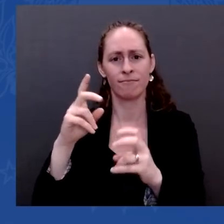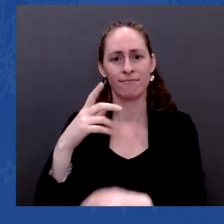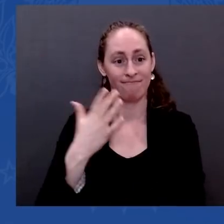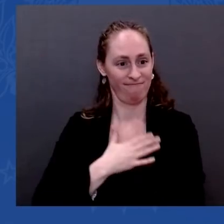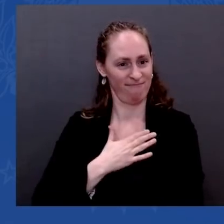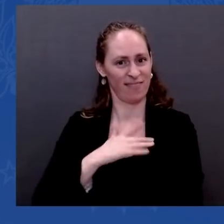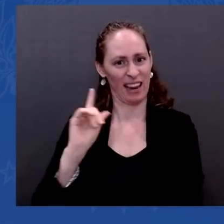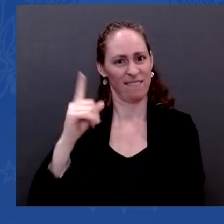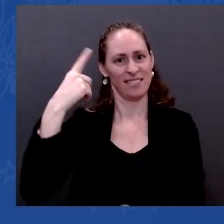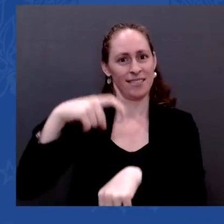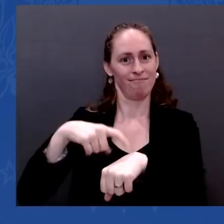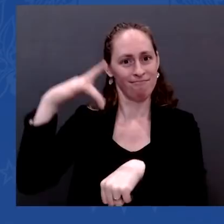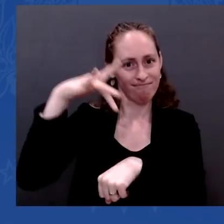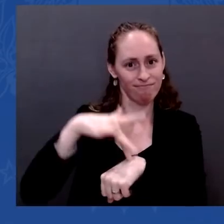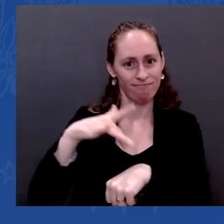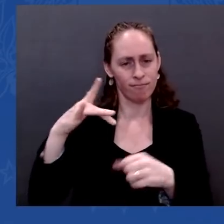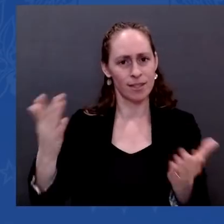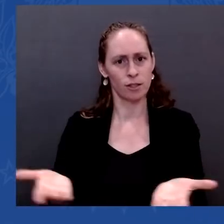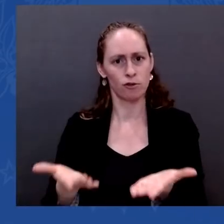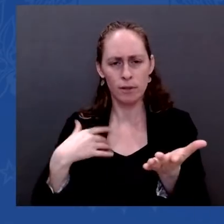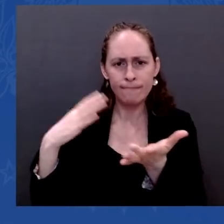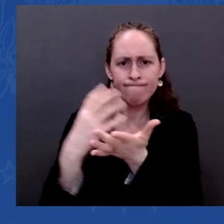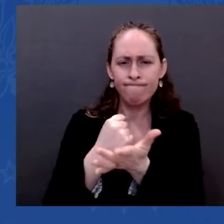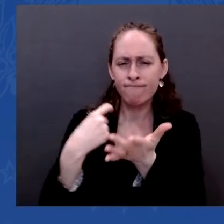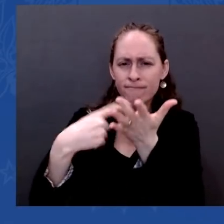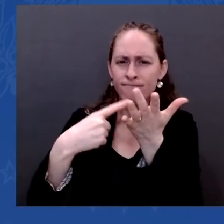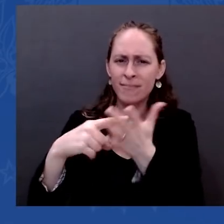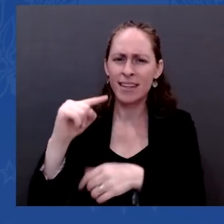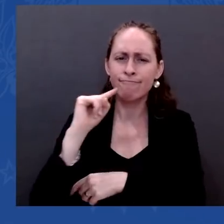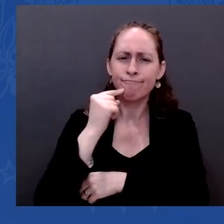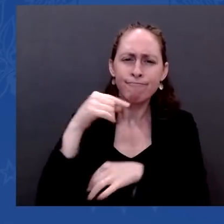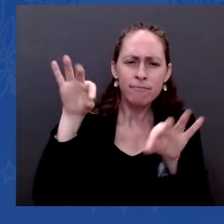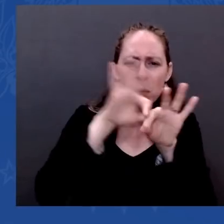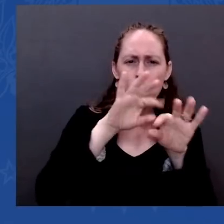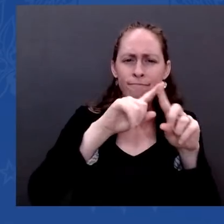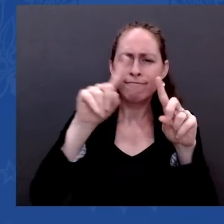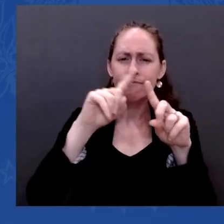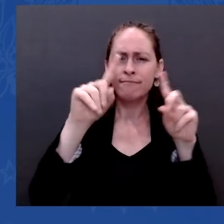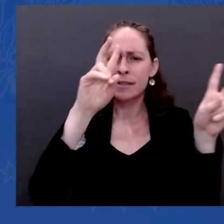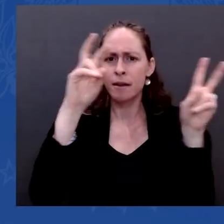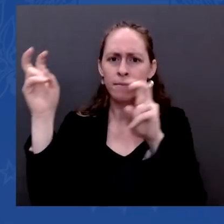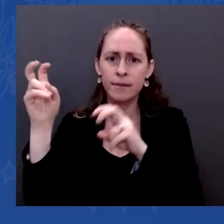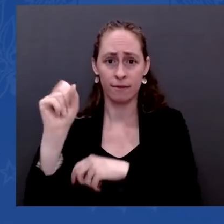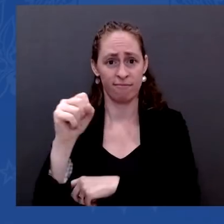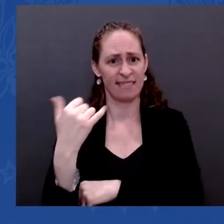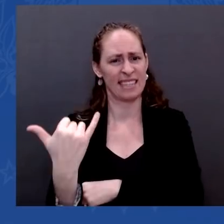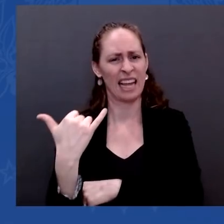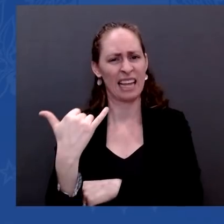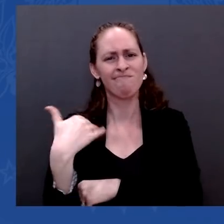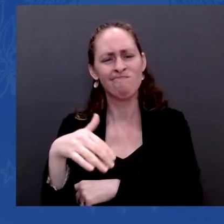We are in a very difficult situation, and it is a good thing that Joe and I were able to discuss